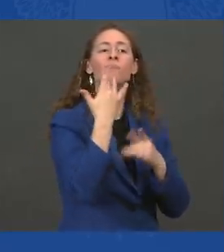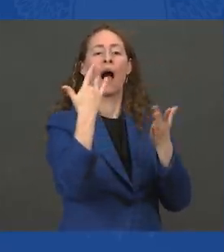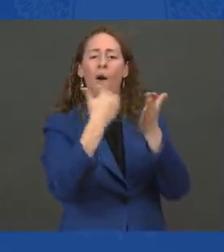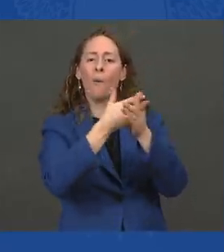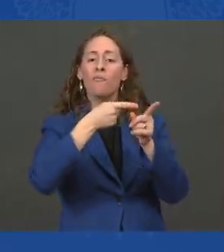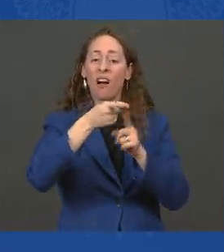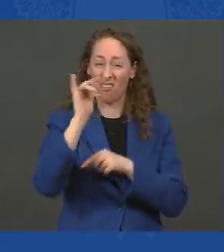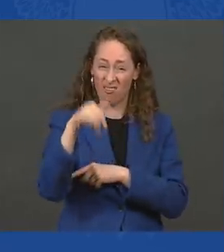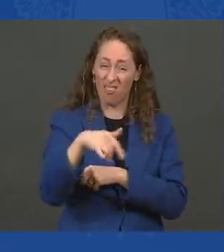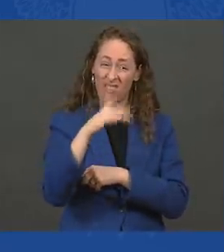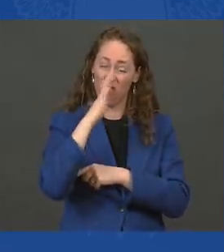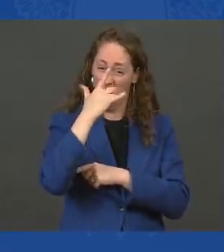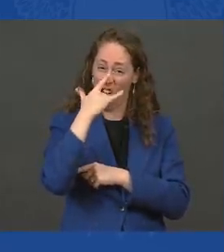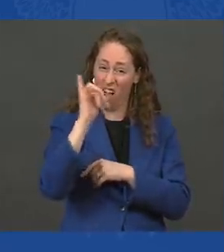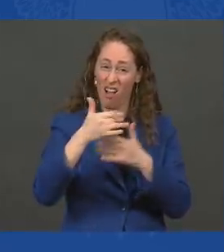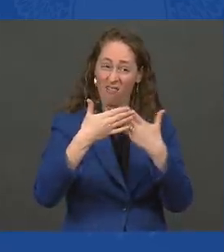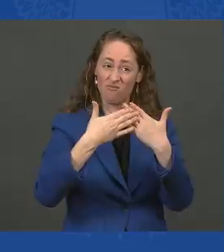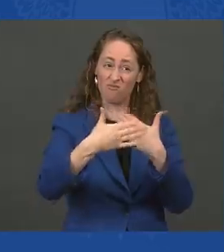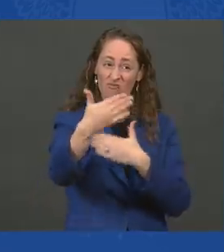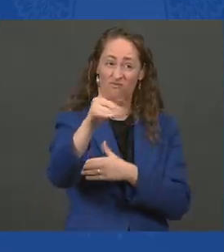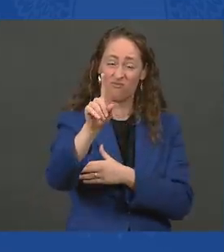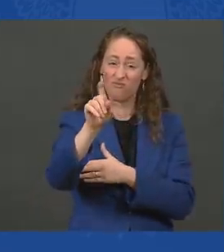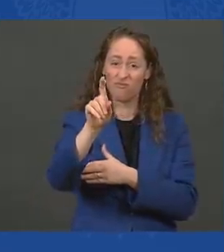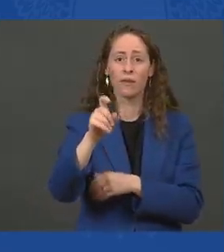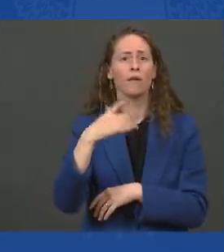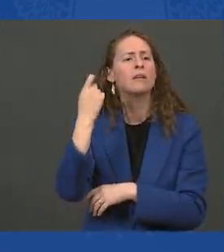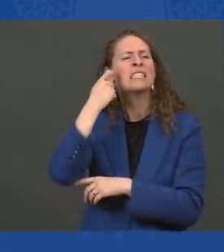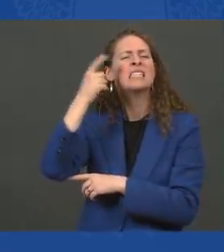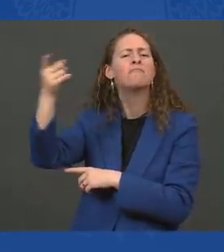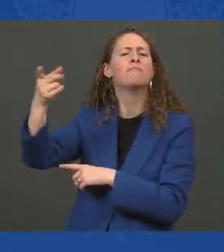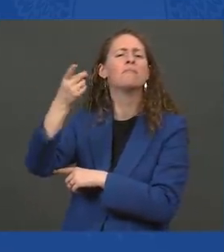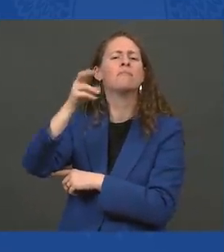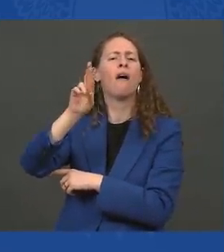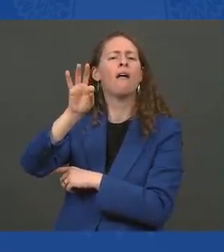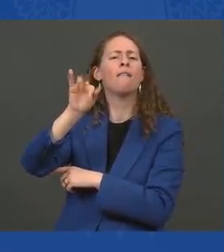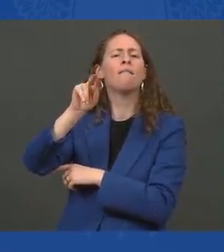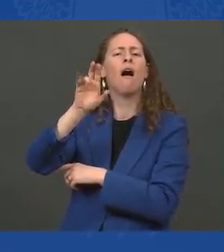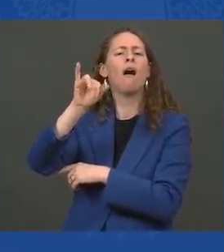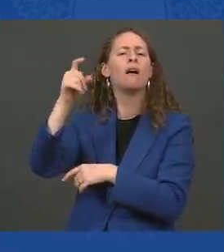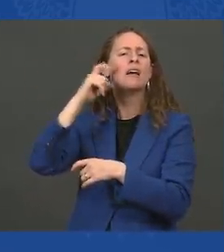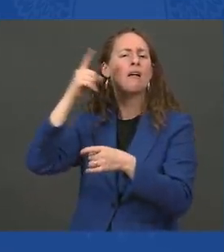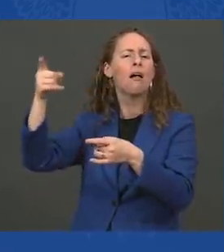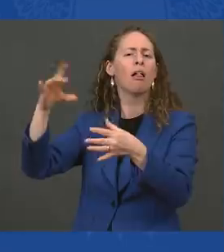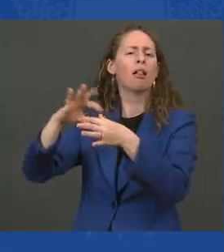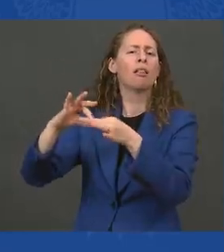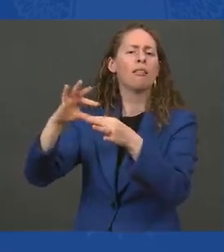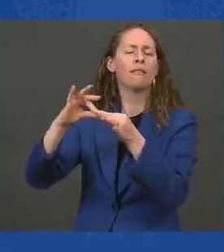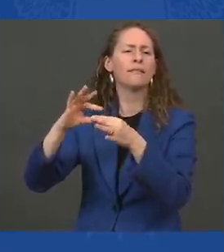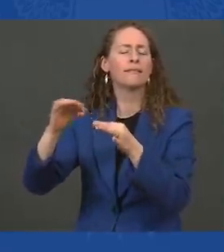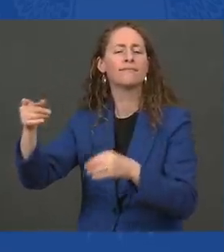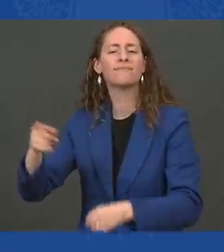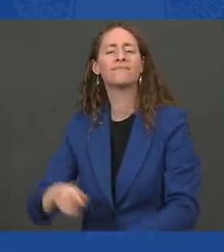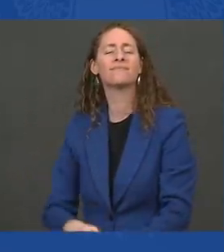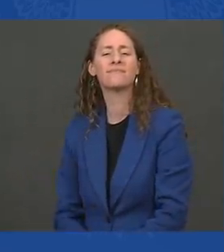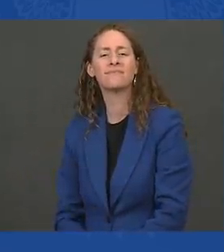Dr. Fauci said earlier on CBS that lockdowns, shutdowns are off the table for restraining COVID going forward.